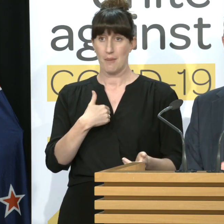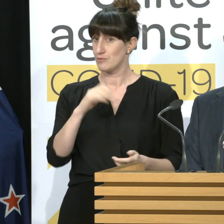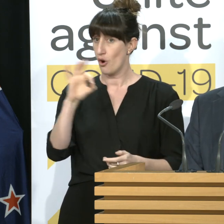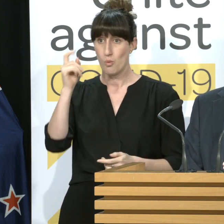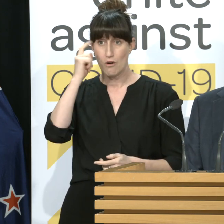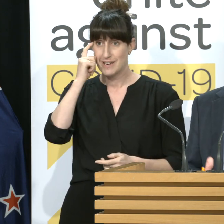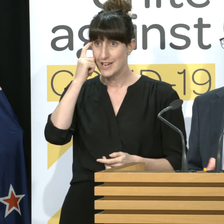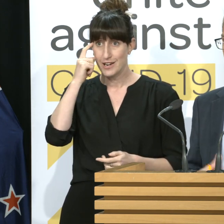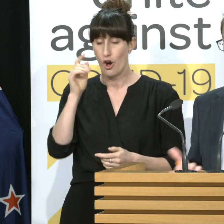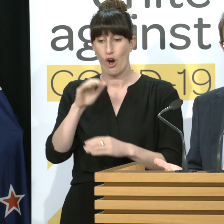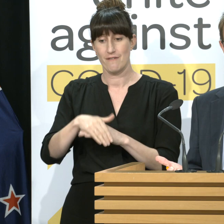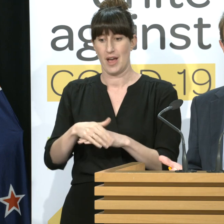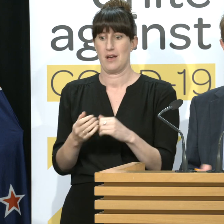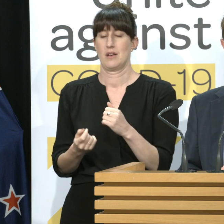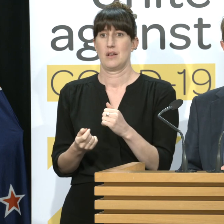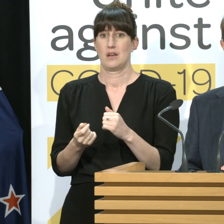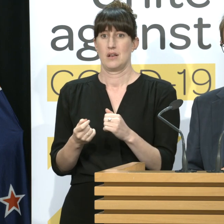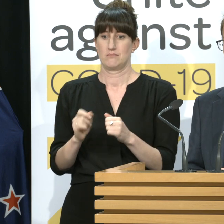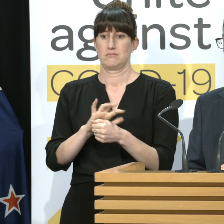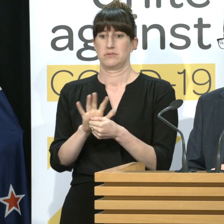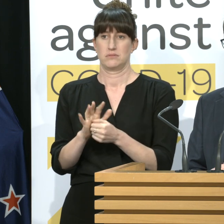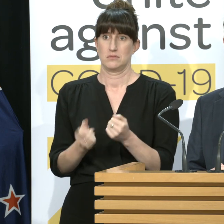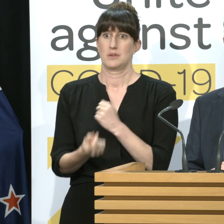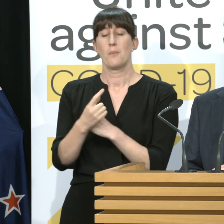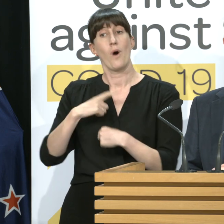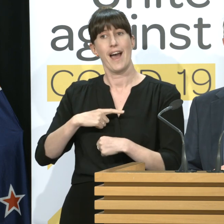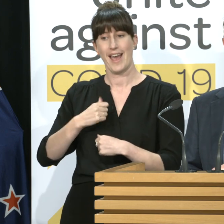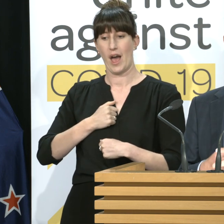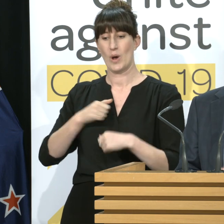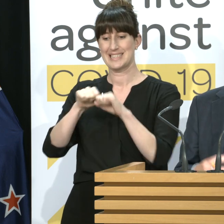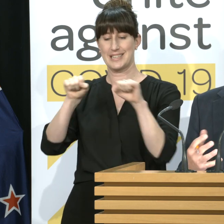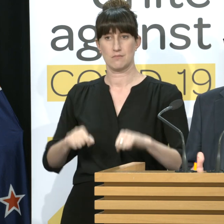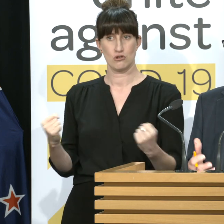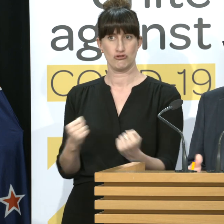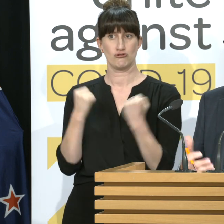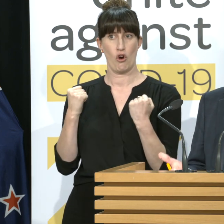However, in these situations, you plan for the worst and do everything to ensure that, in fact, we